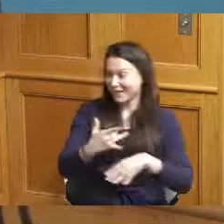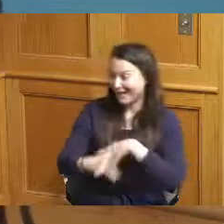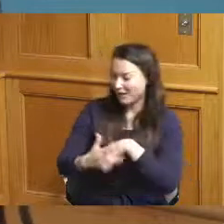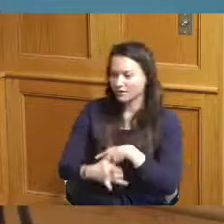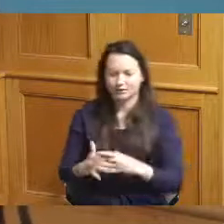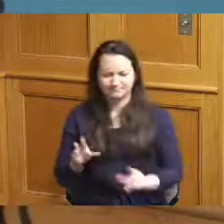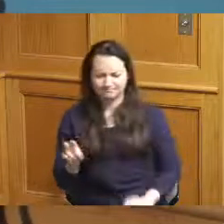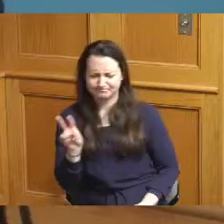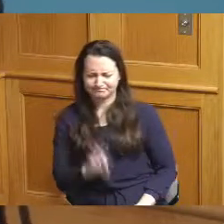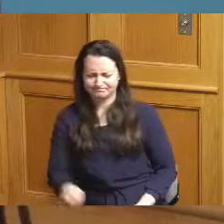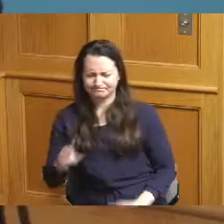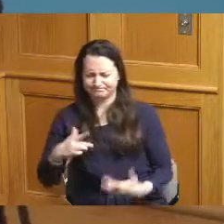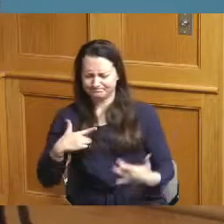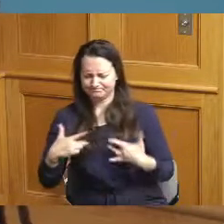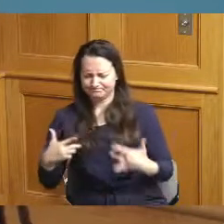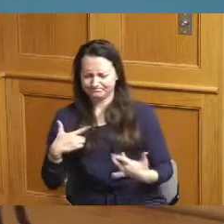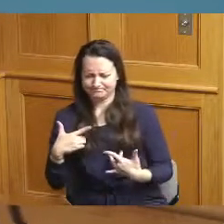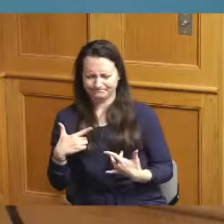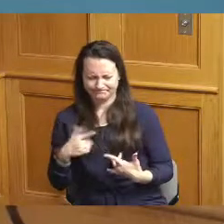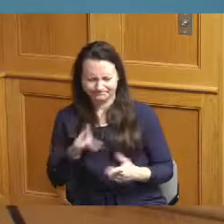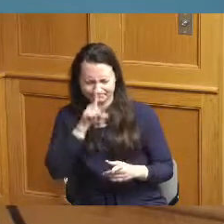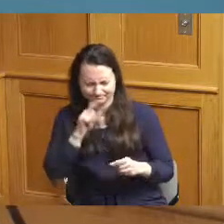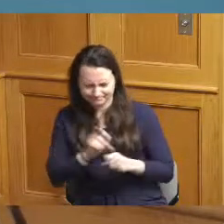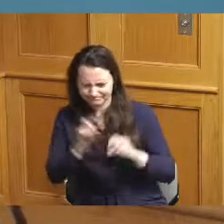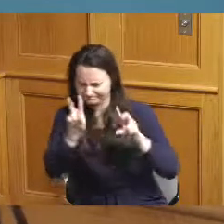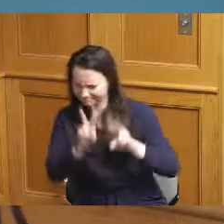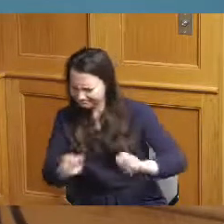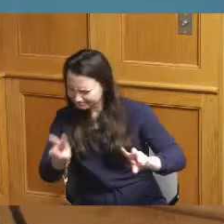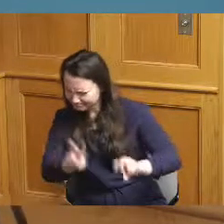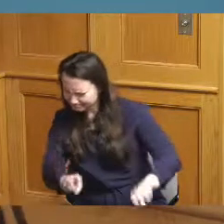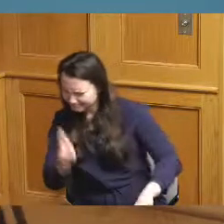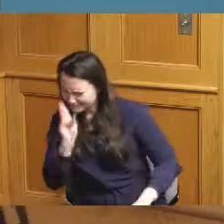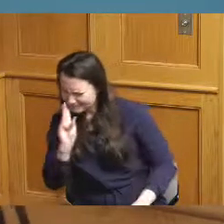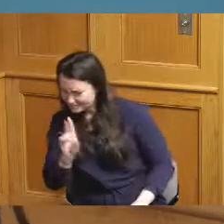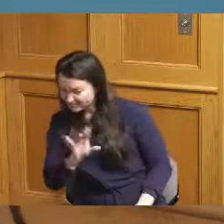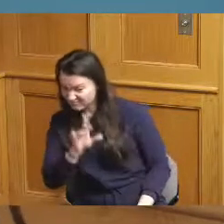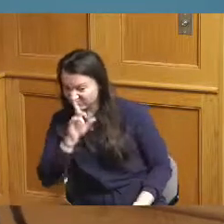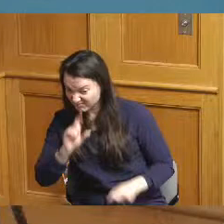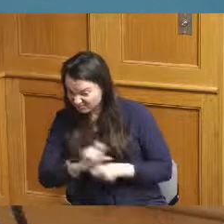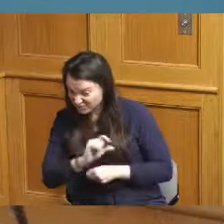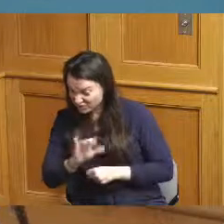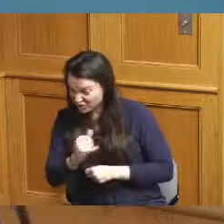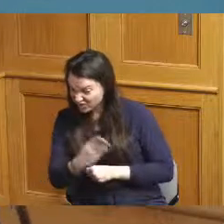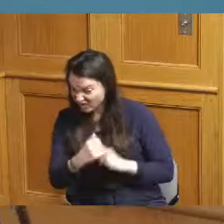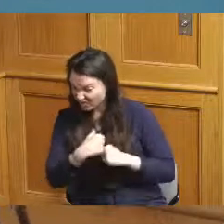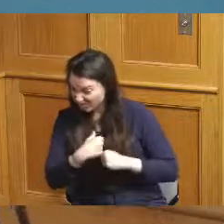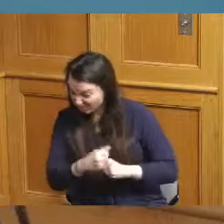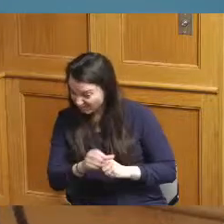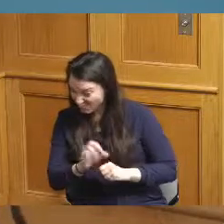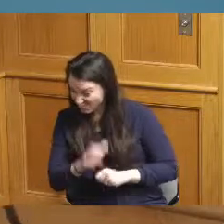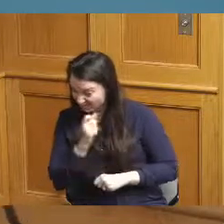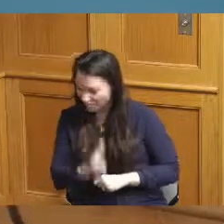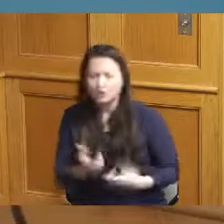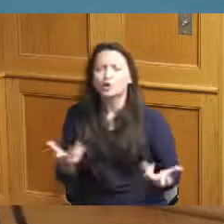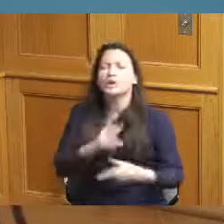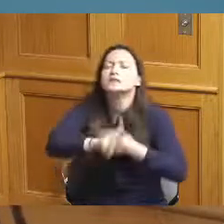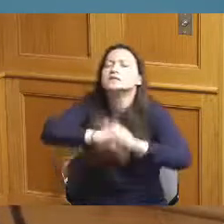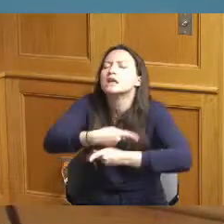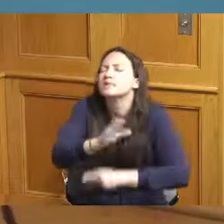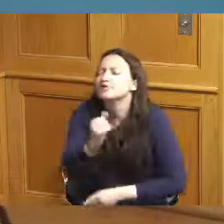concerned about do we go and actually look and see where any jobs created and what jobs what ZIP